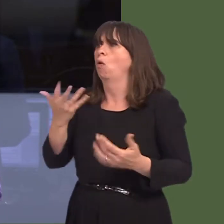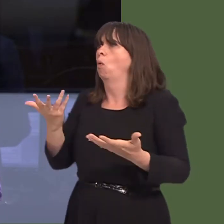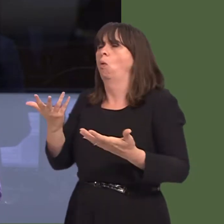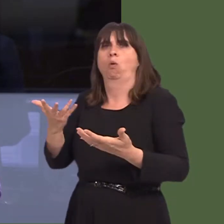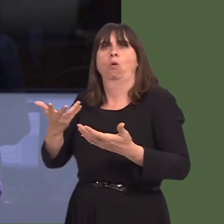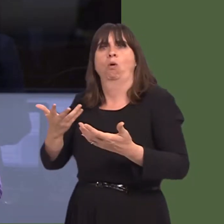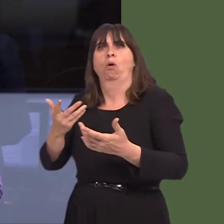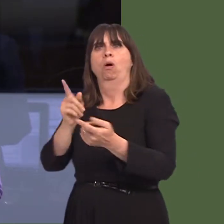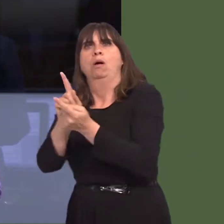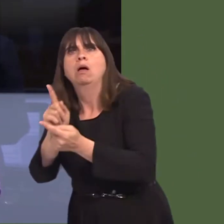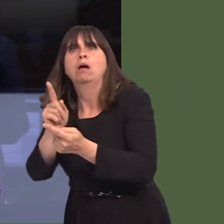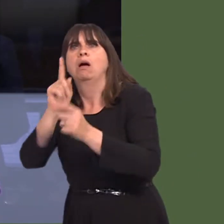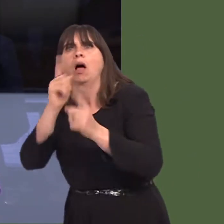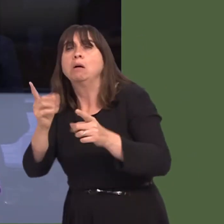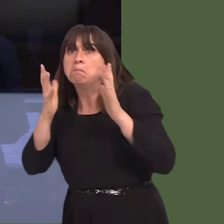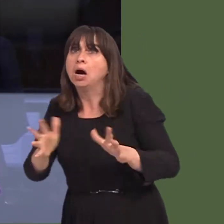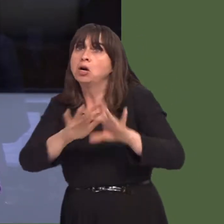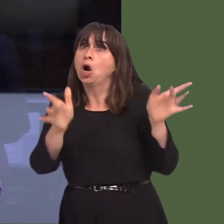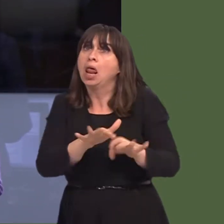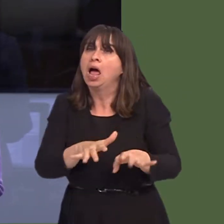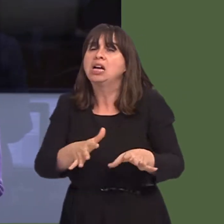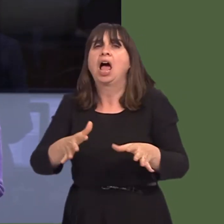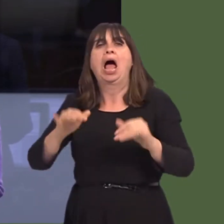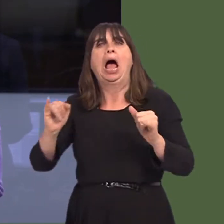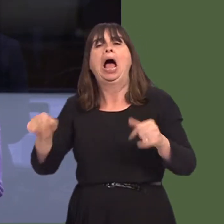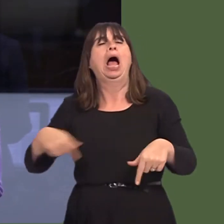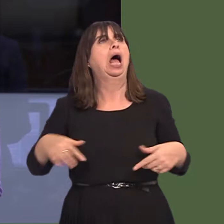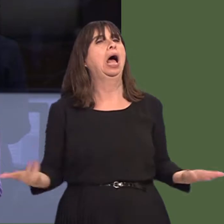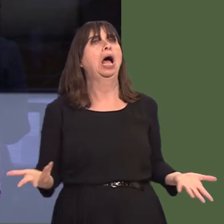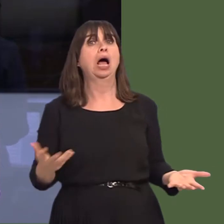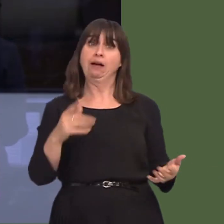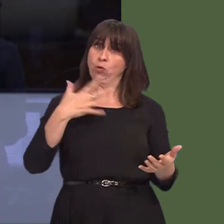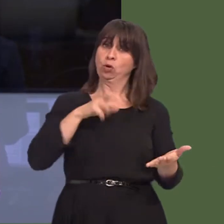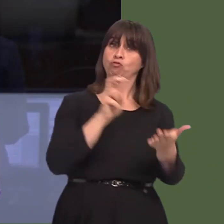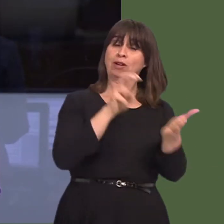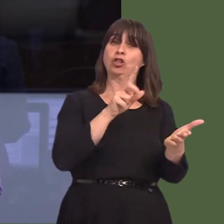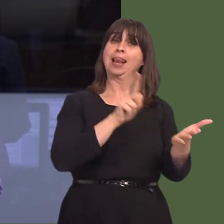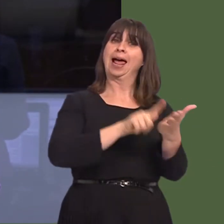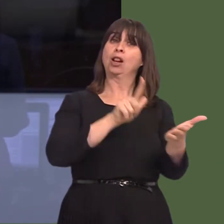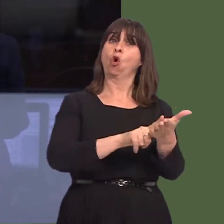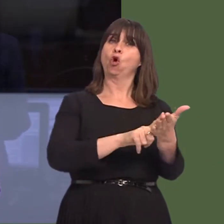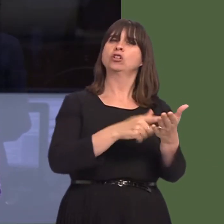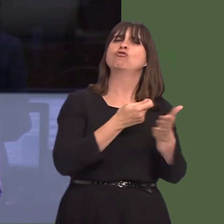Now, at present, for example, also, to register as a landlord under Rent Smart Wales costs